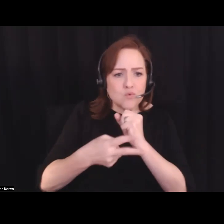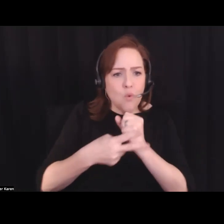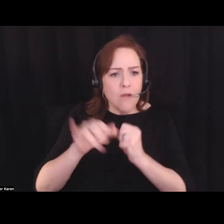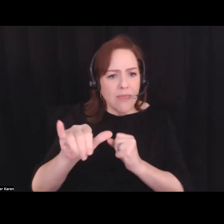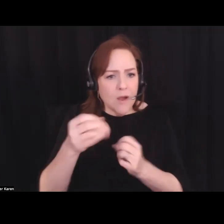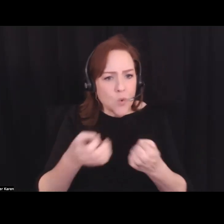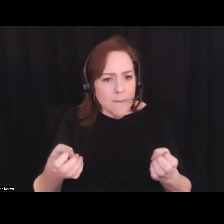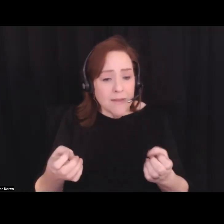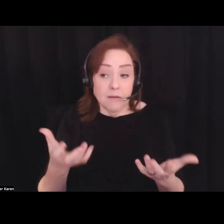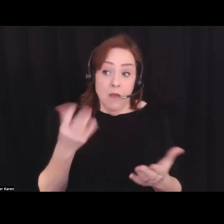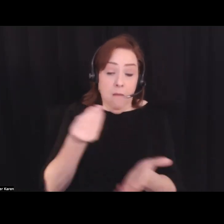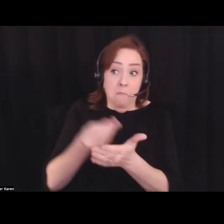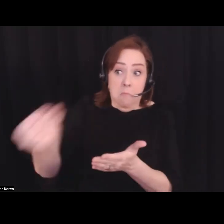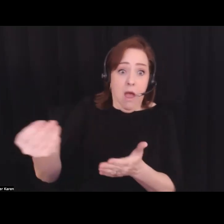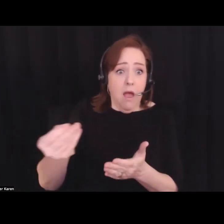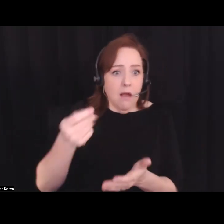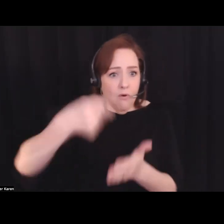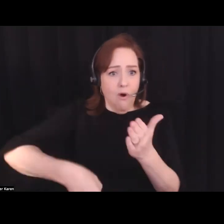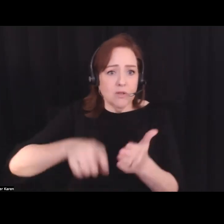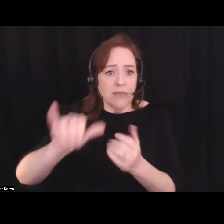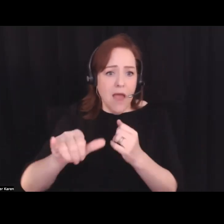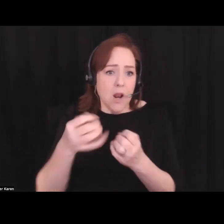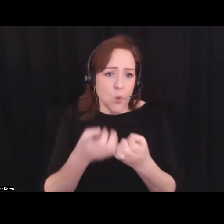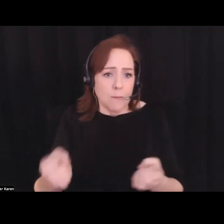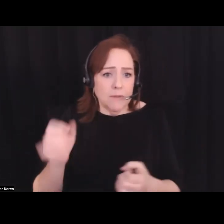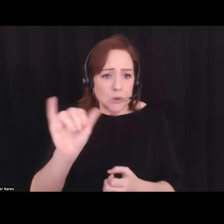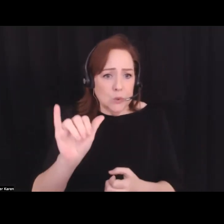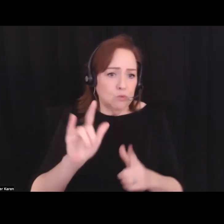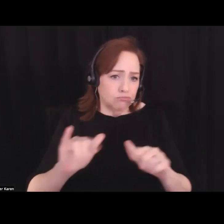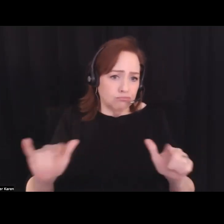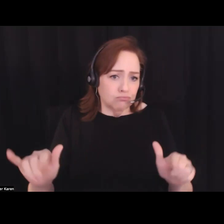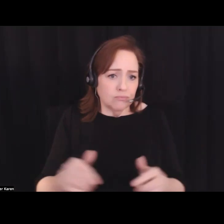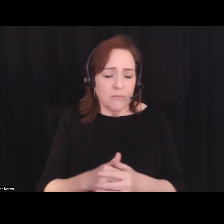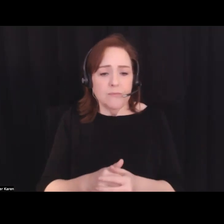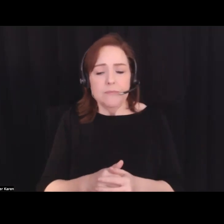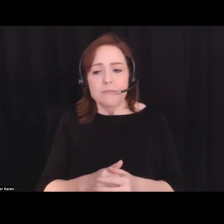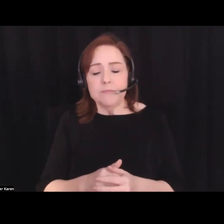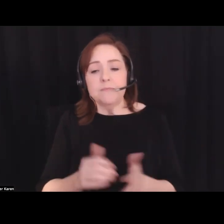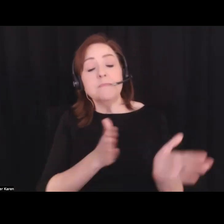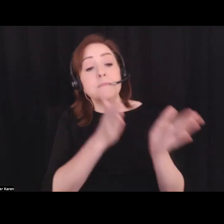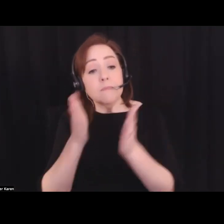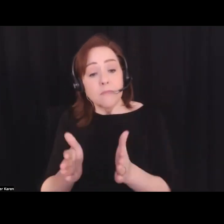that equipment Etc and improving the education of clinicians about the care of people with